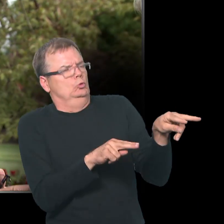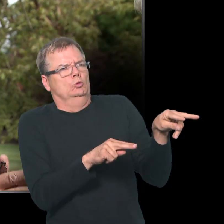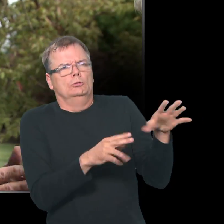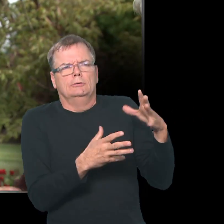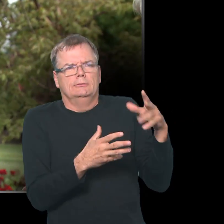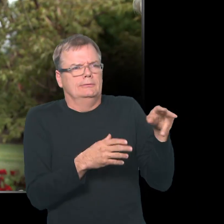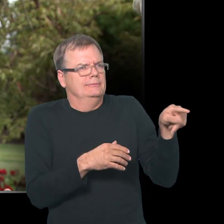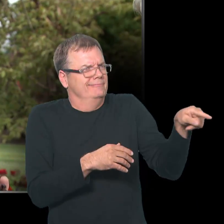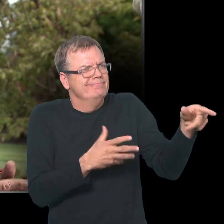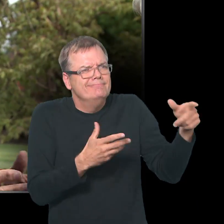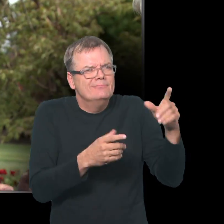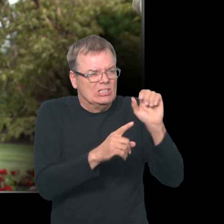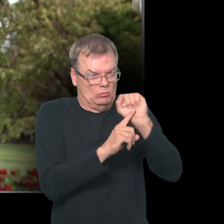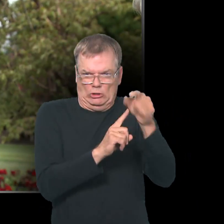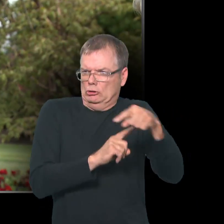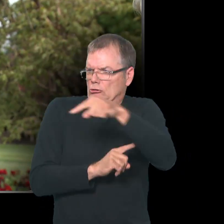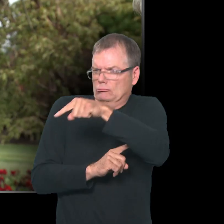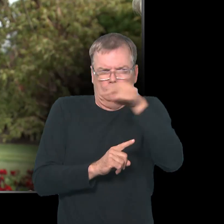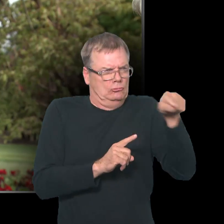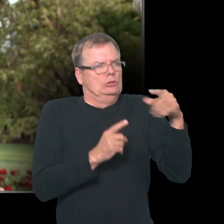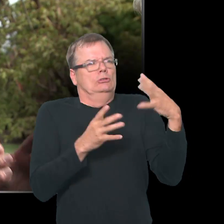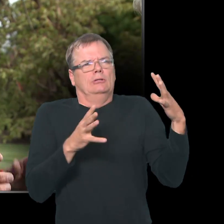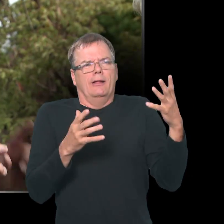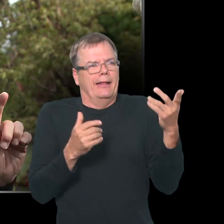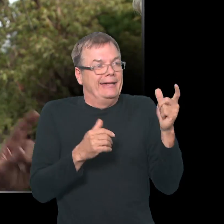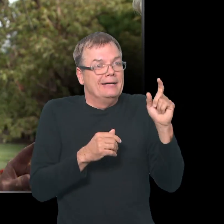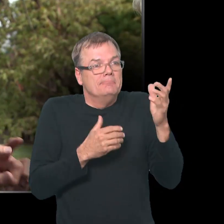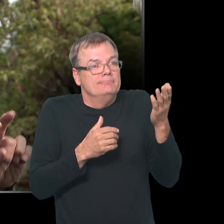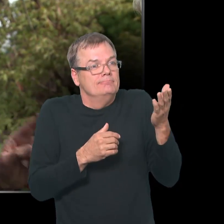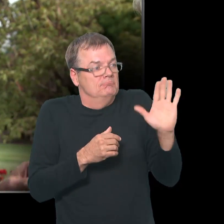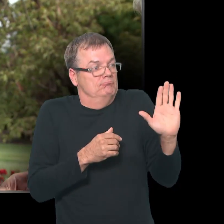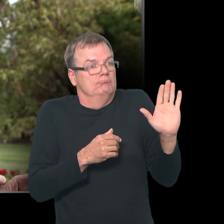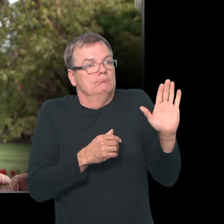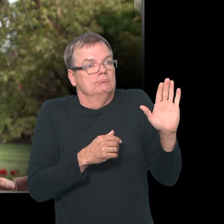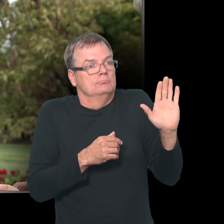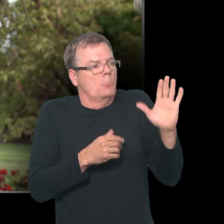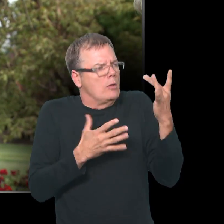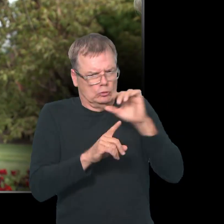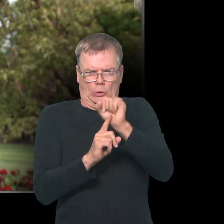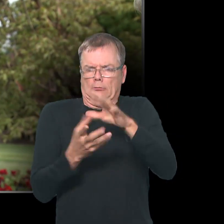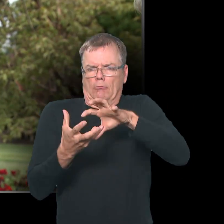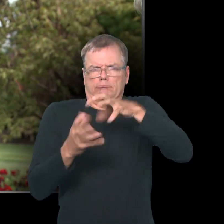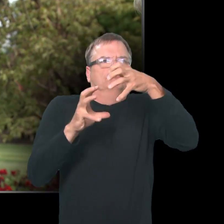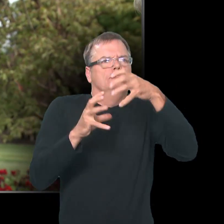after a situation that in many ways has been created by us,